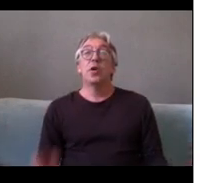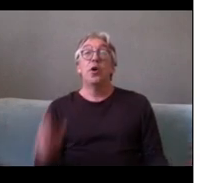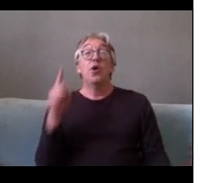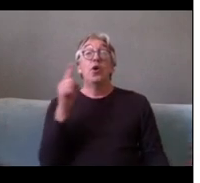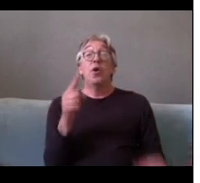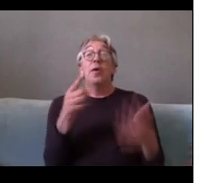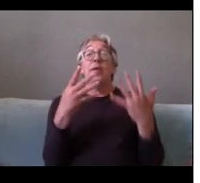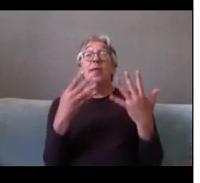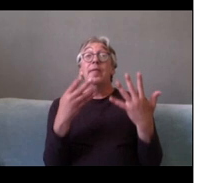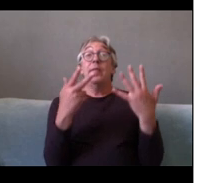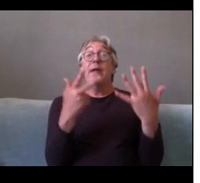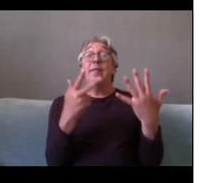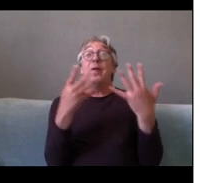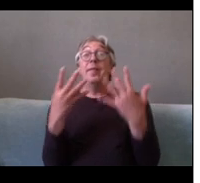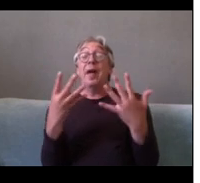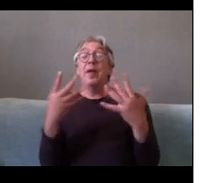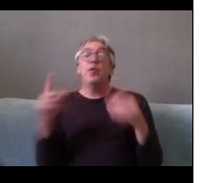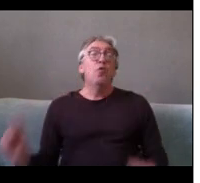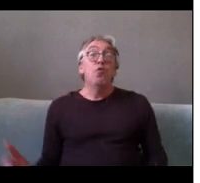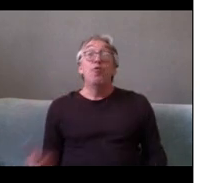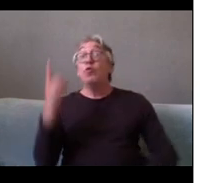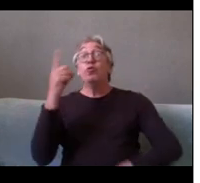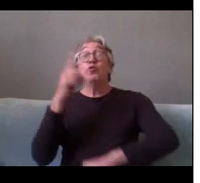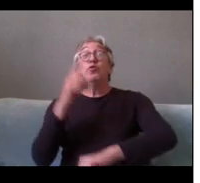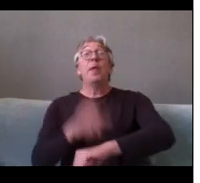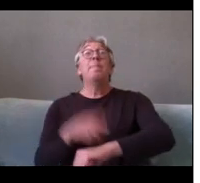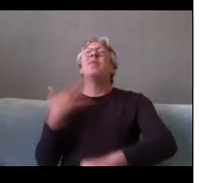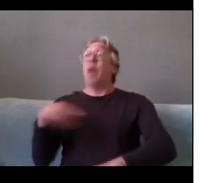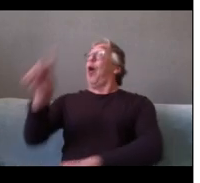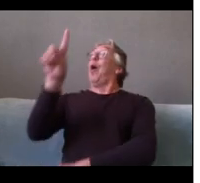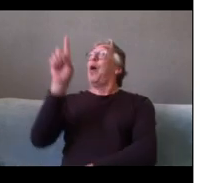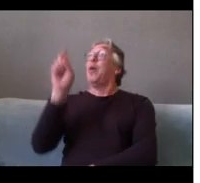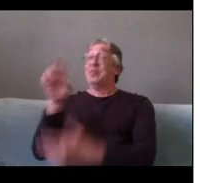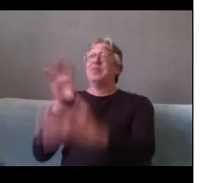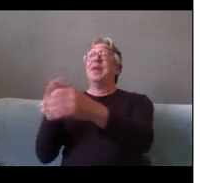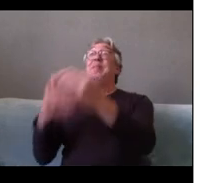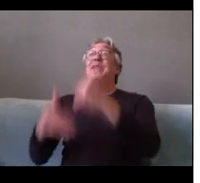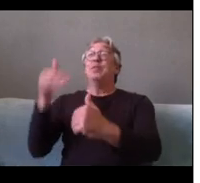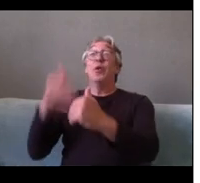But the data wasn't analysed. Then, the second time Kenya attempted